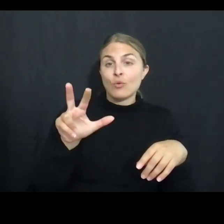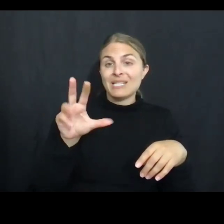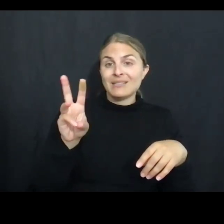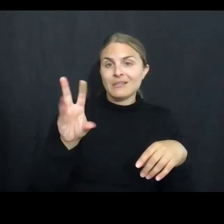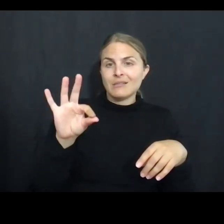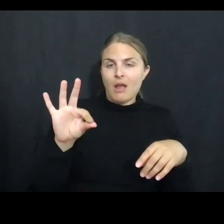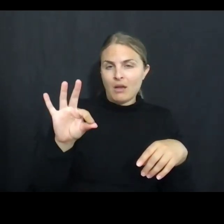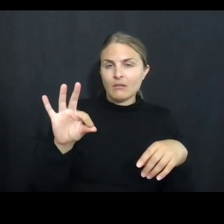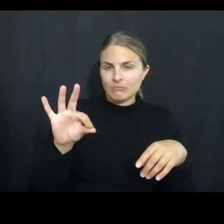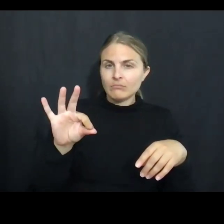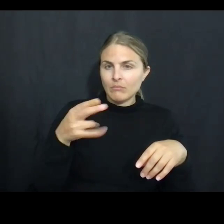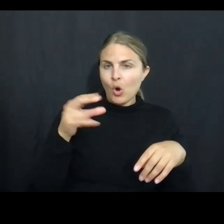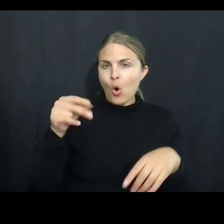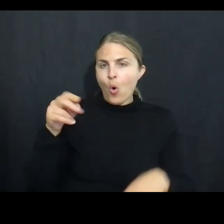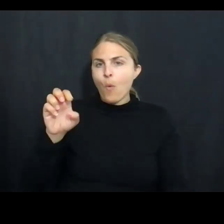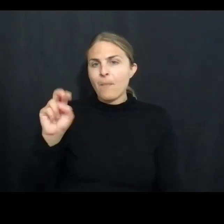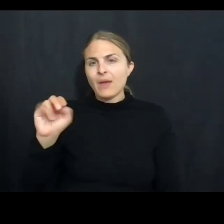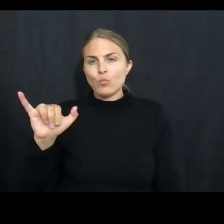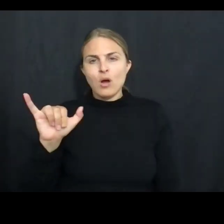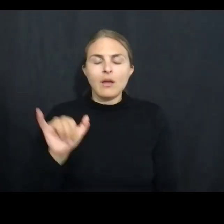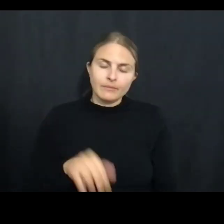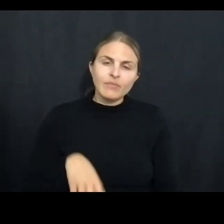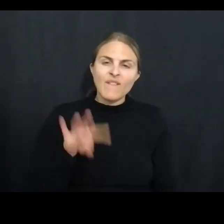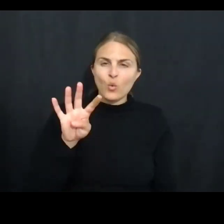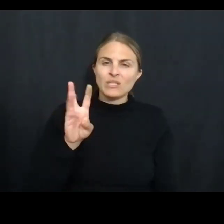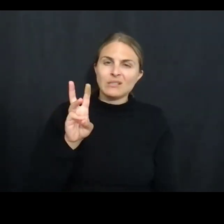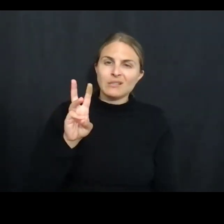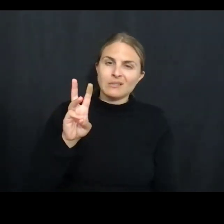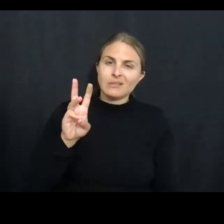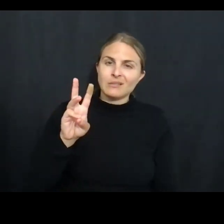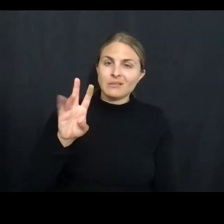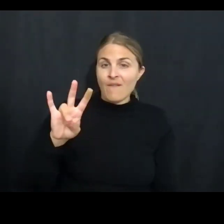369 for hope NY.